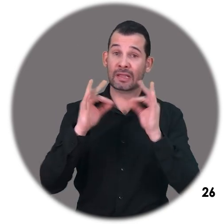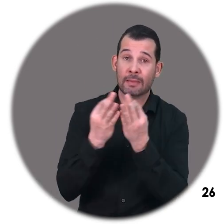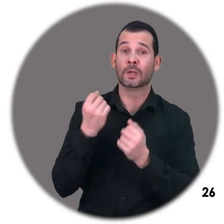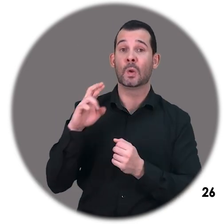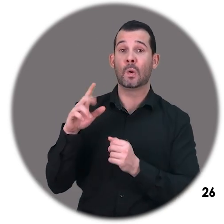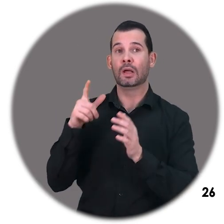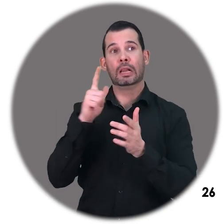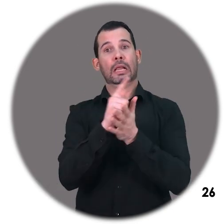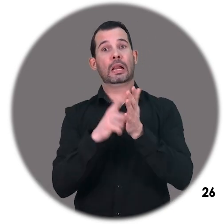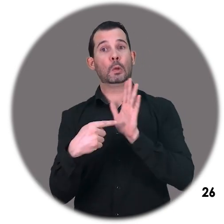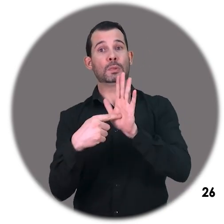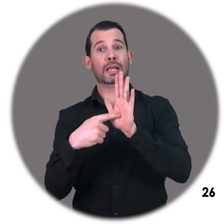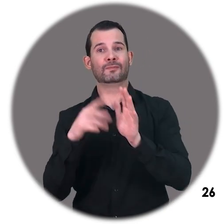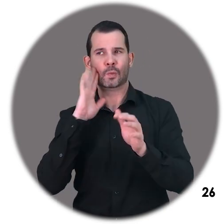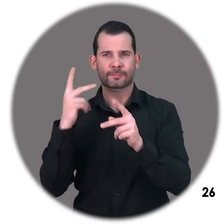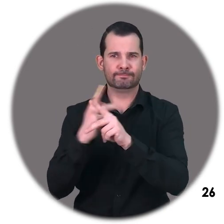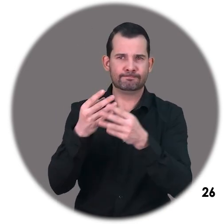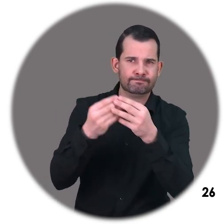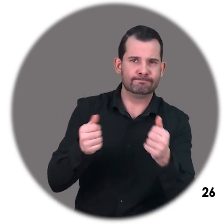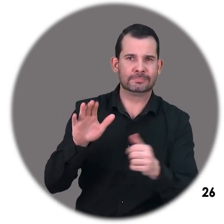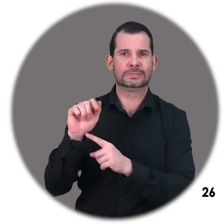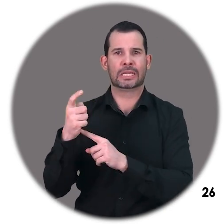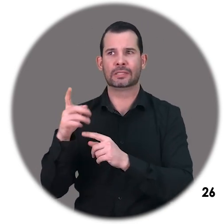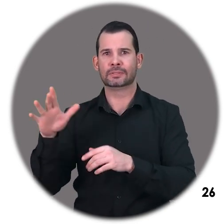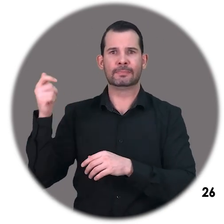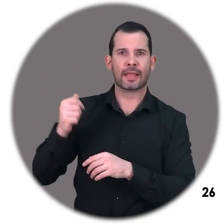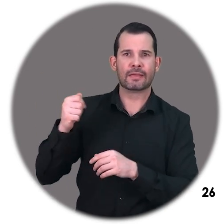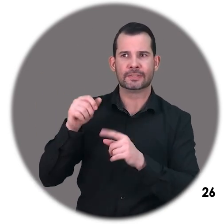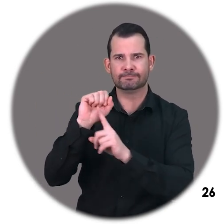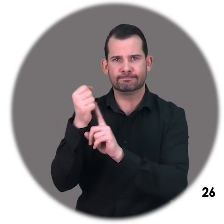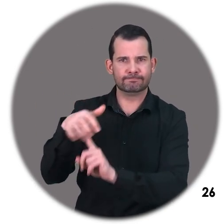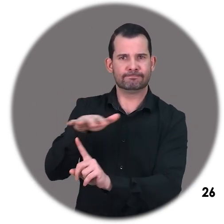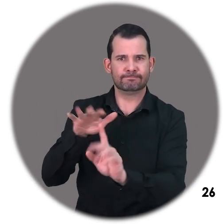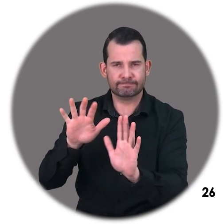or the legal representative settles their tax and benefit affairs.